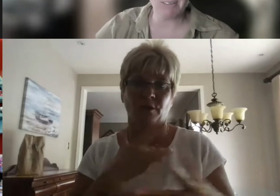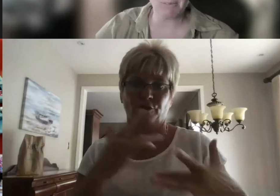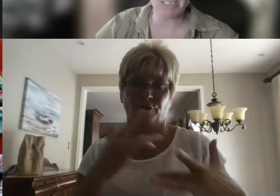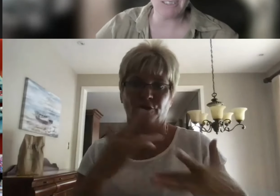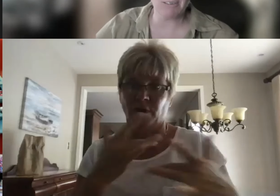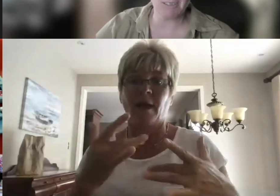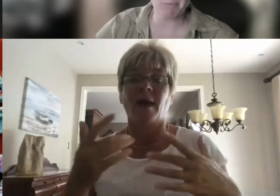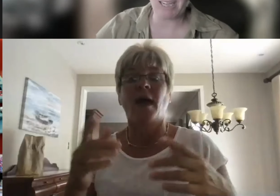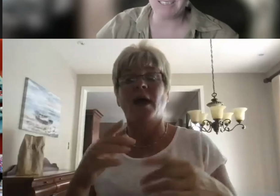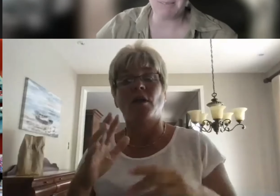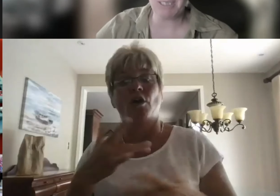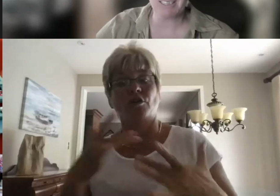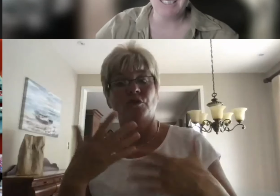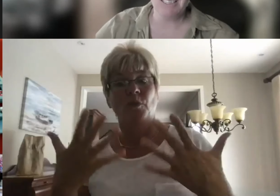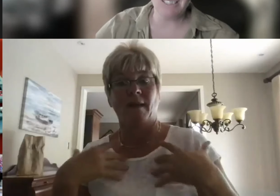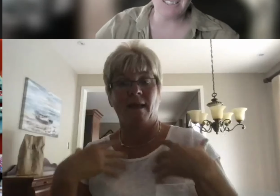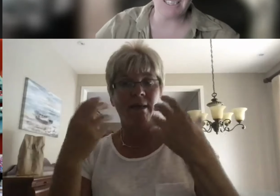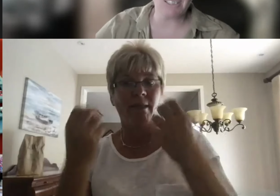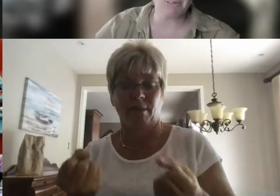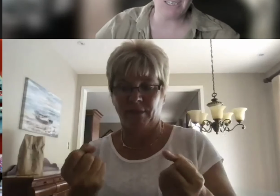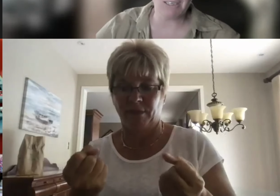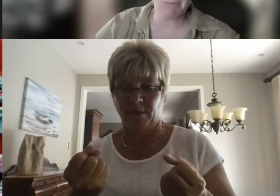especially during the pandemic, things like triage.